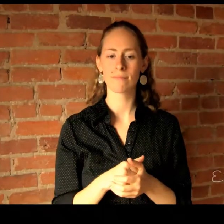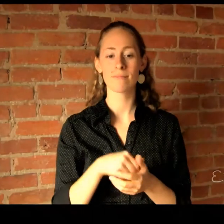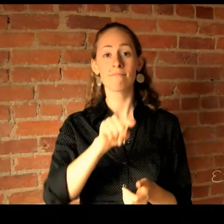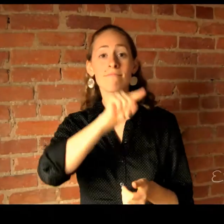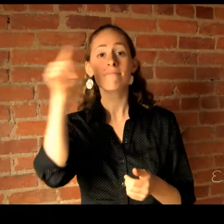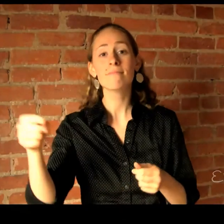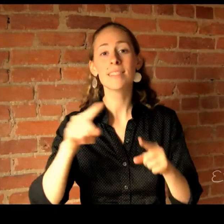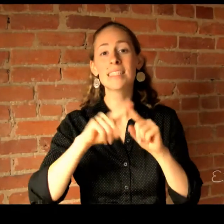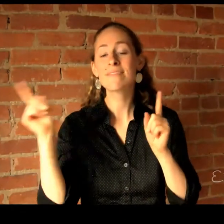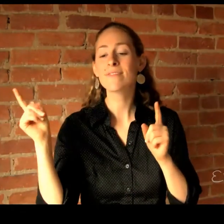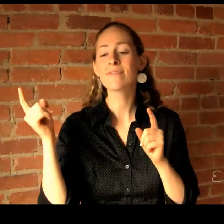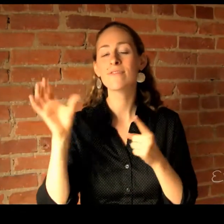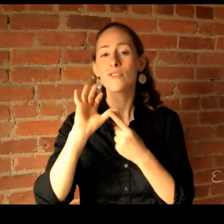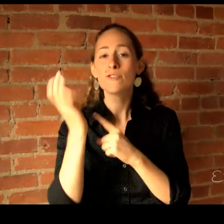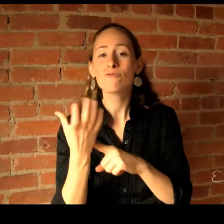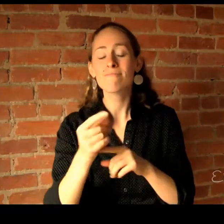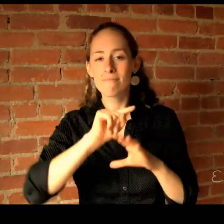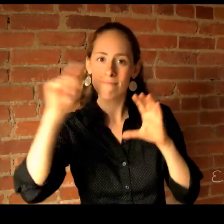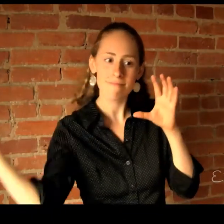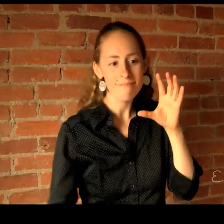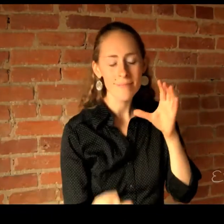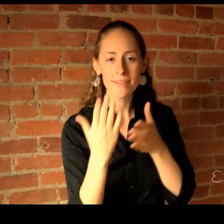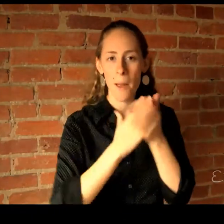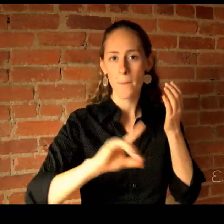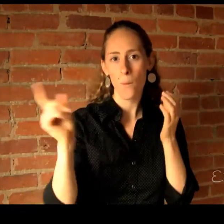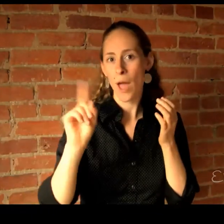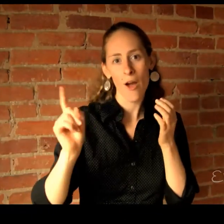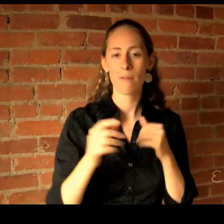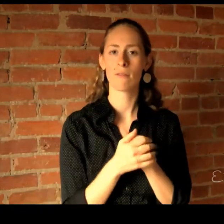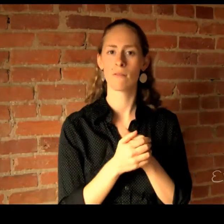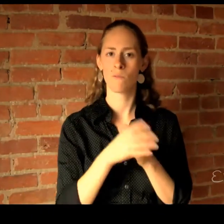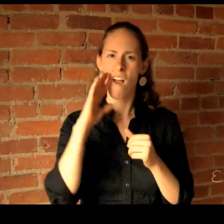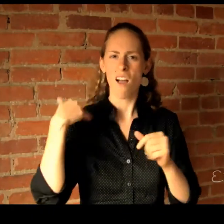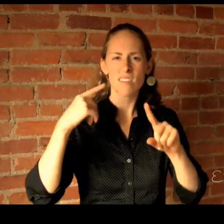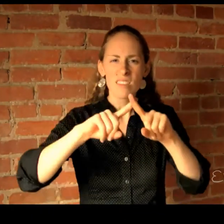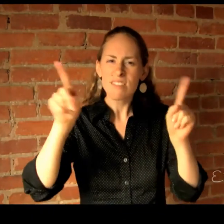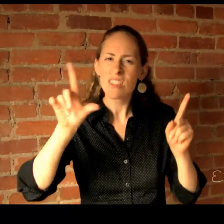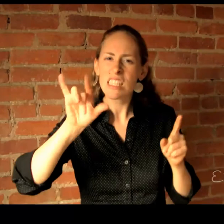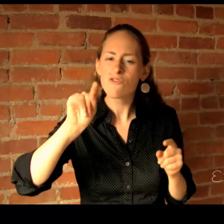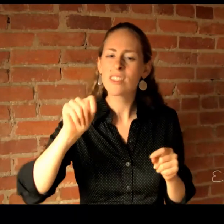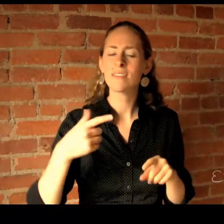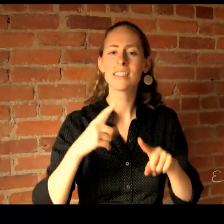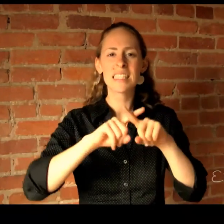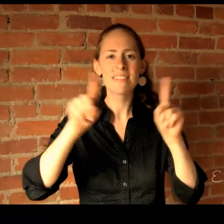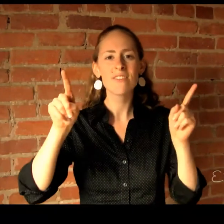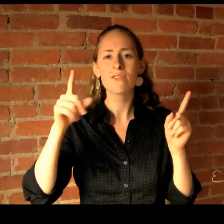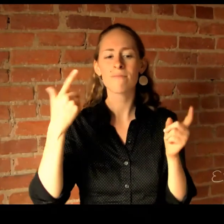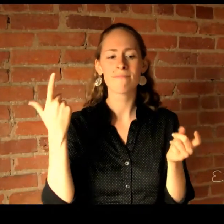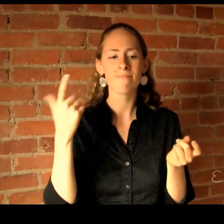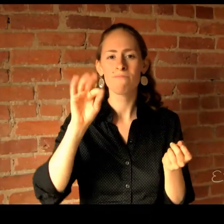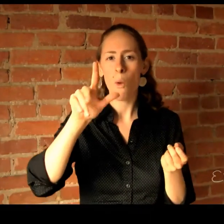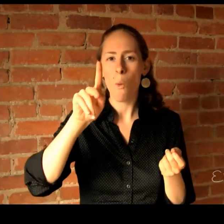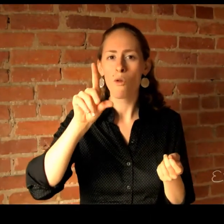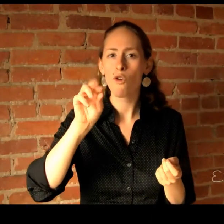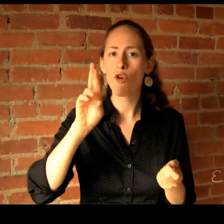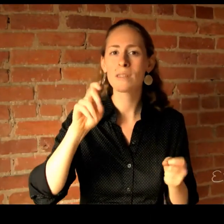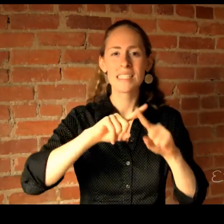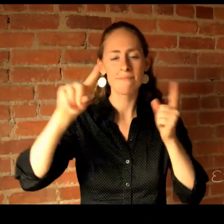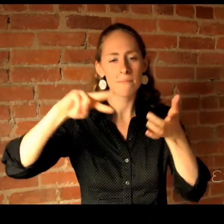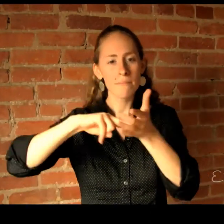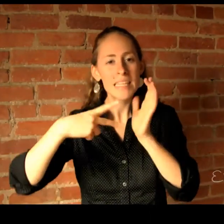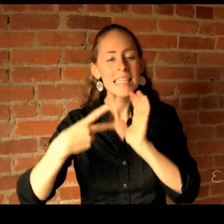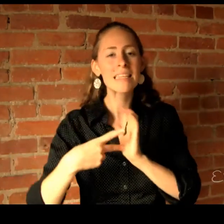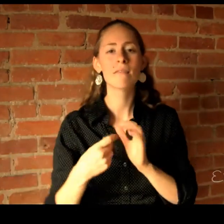in the world also comes different literature and folklore with different meanings.